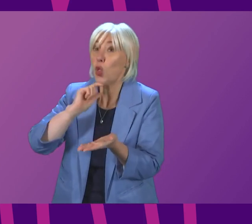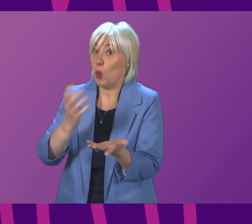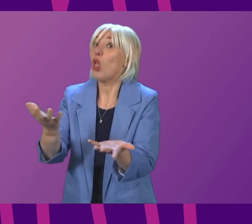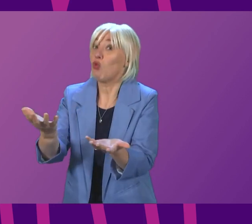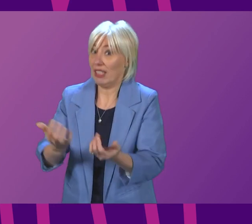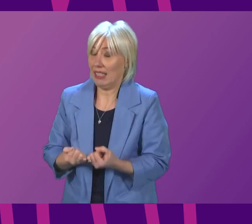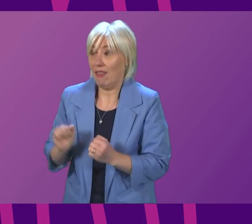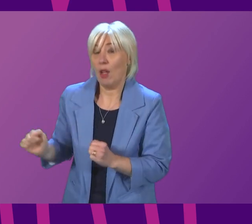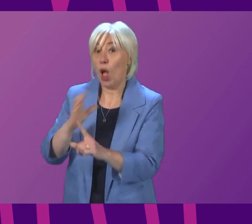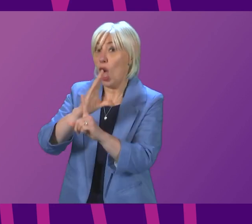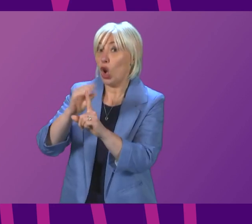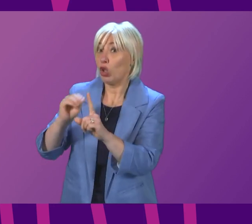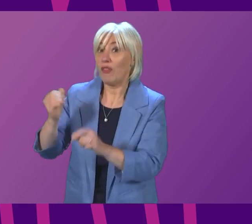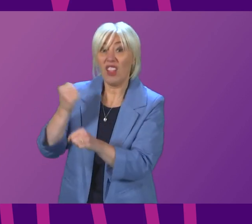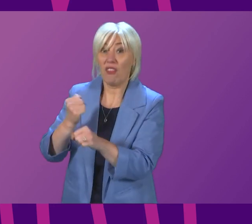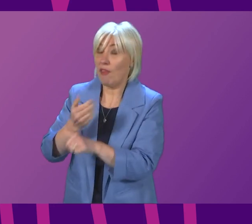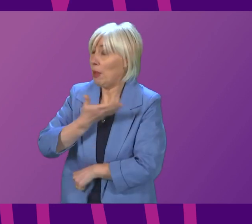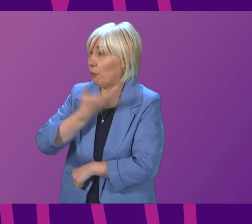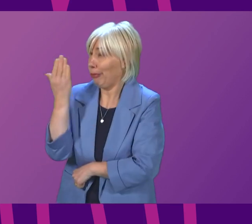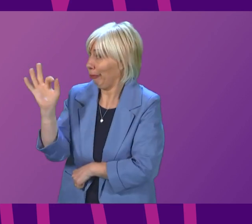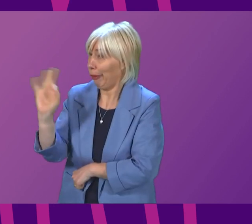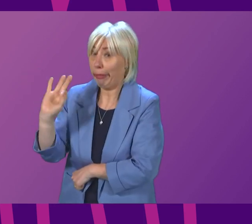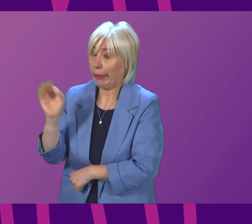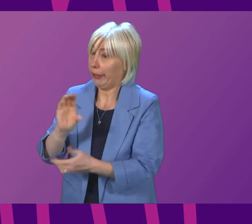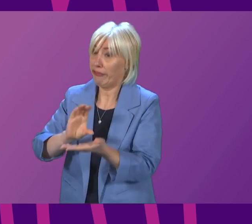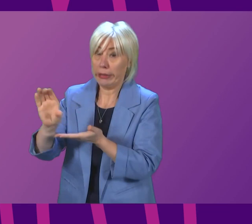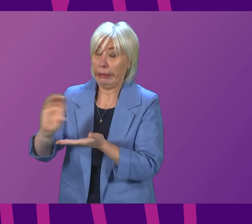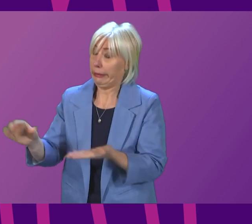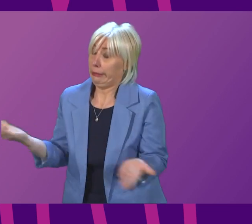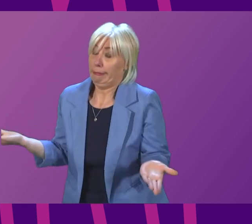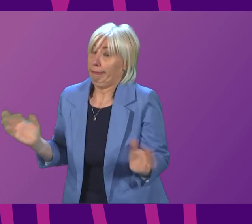Under a Tory Government, money is not getting to businesses at all.